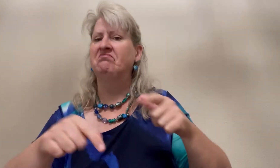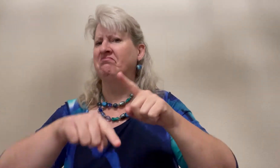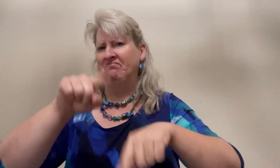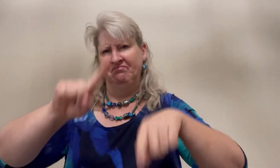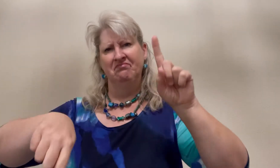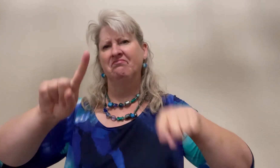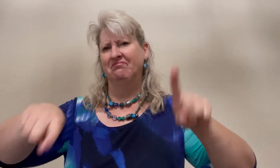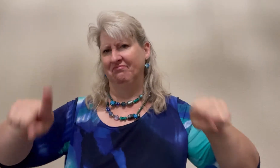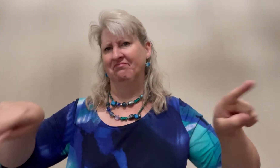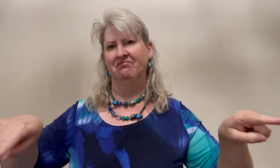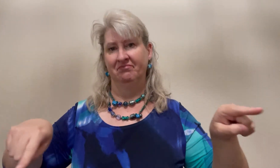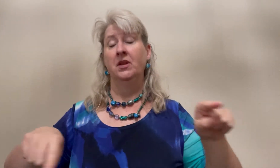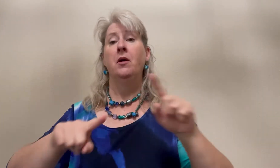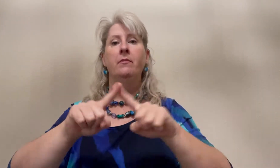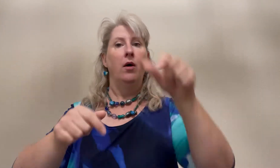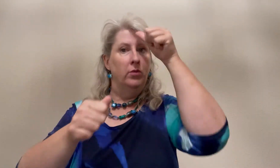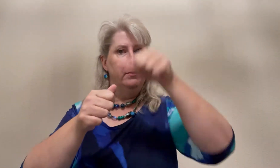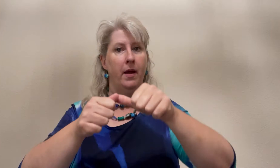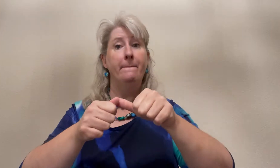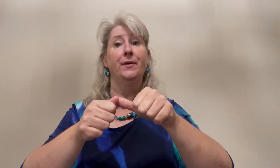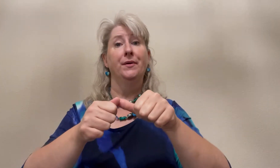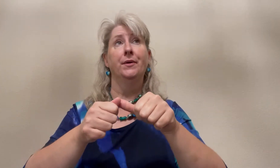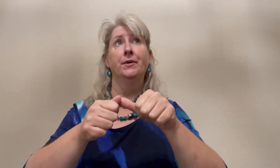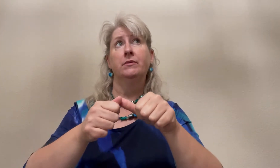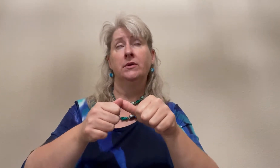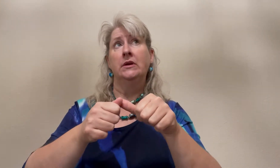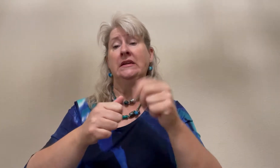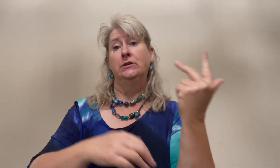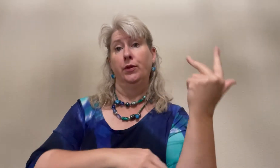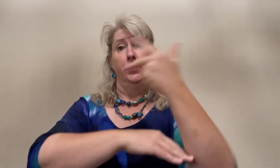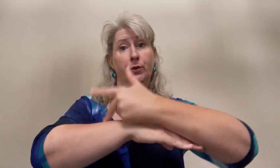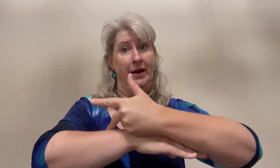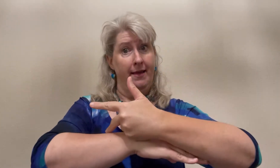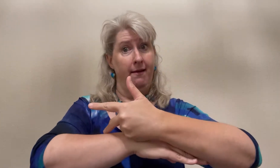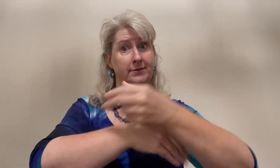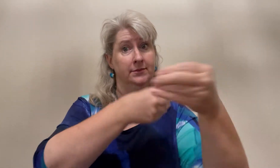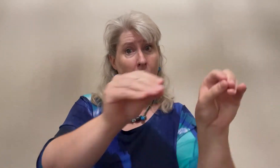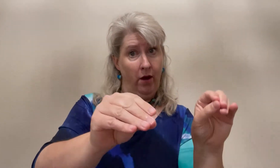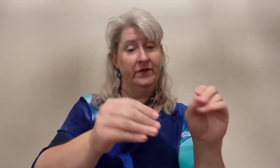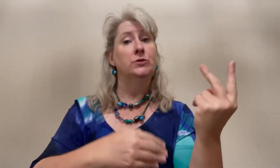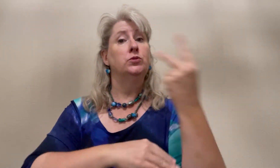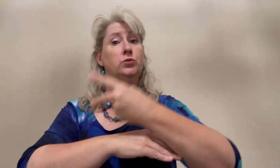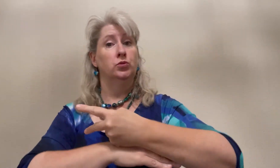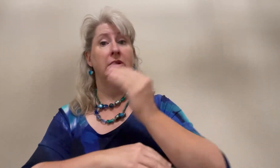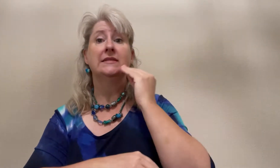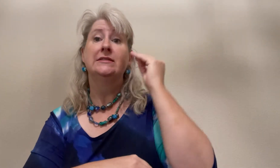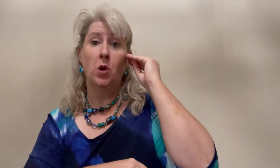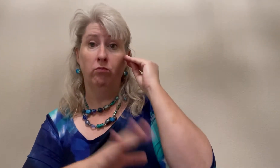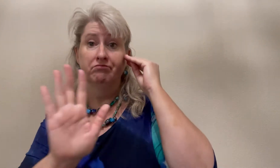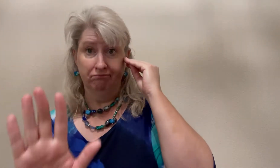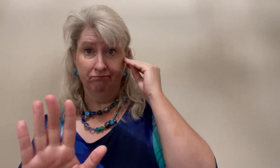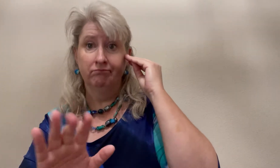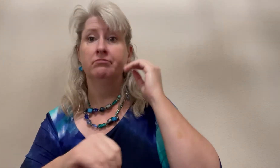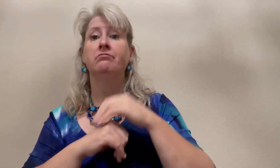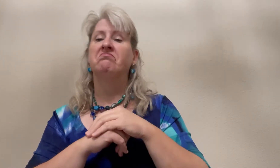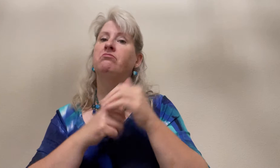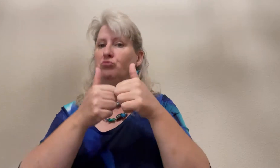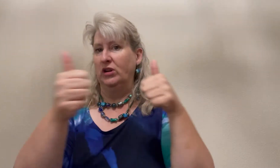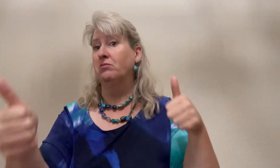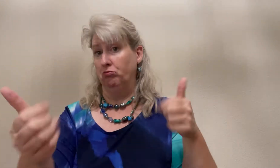Will see a variation in schedules, but remember three days at the office, two days remotely.